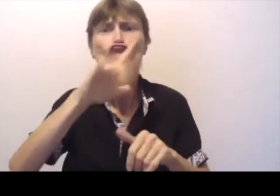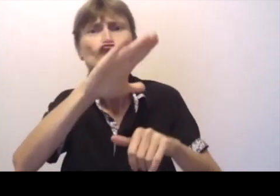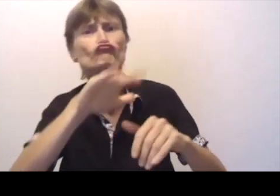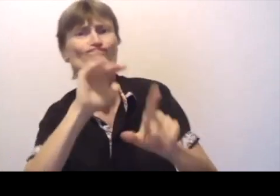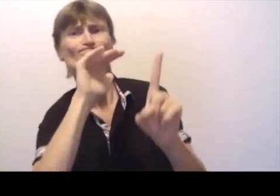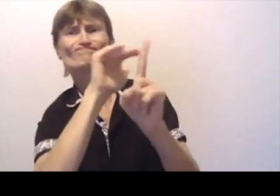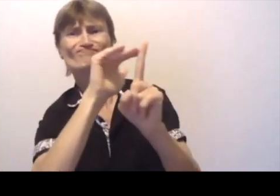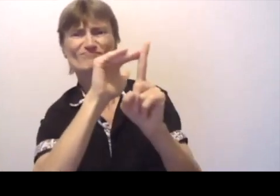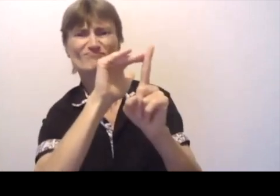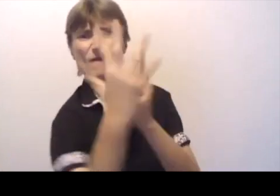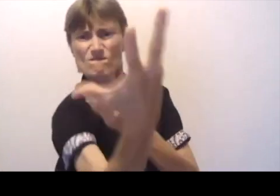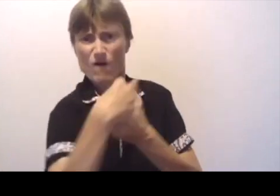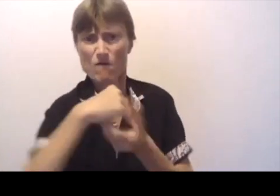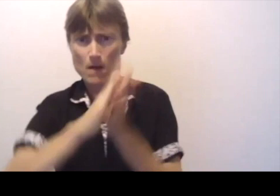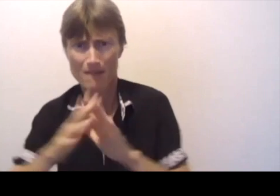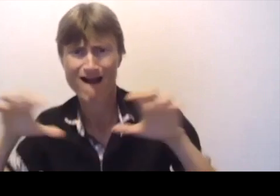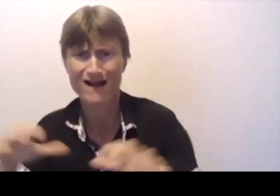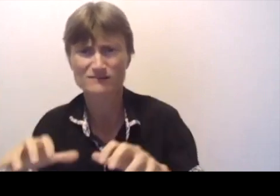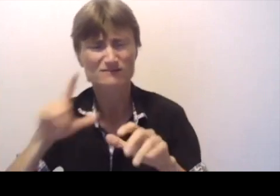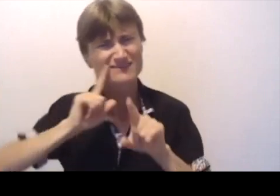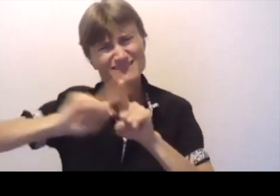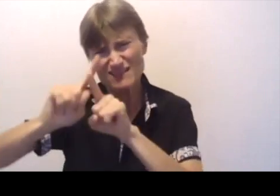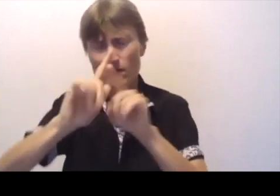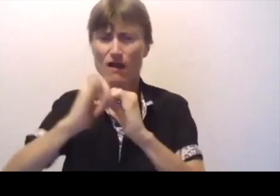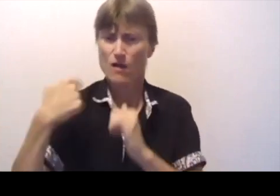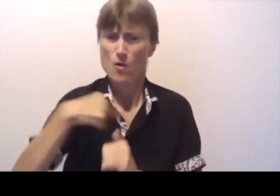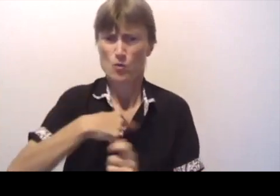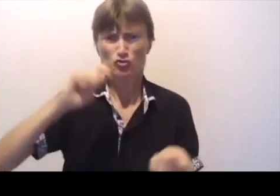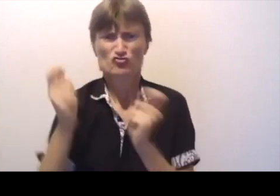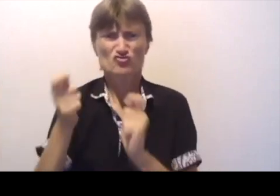change systemic barriers of all kinds